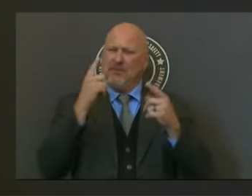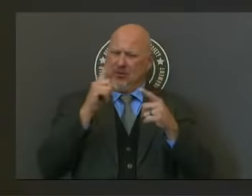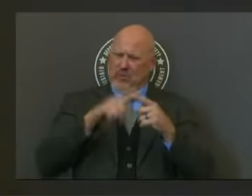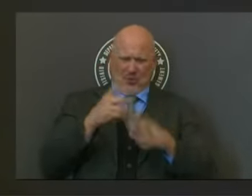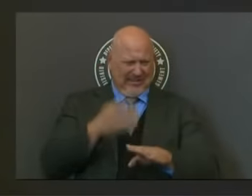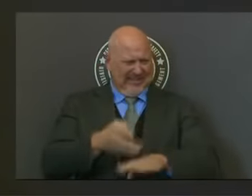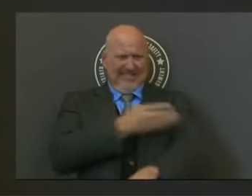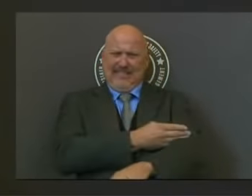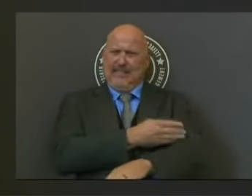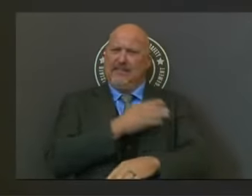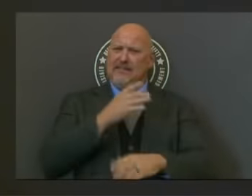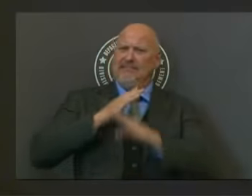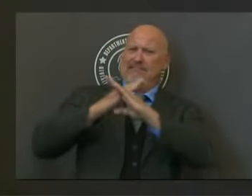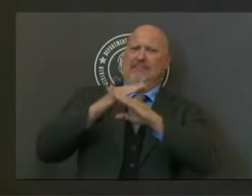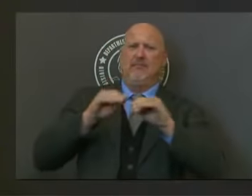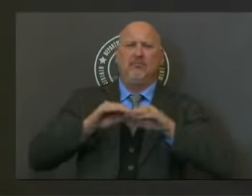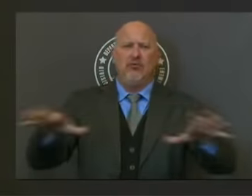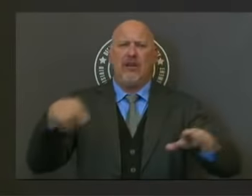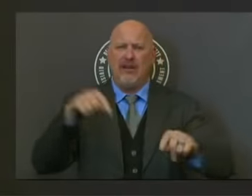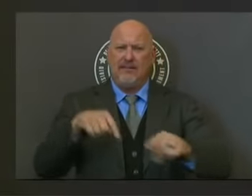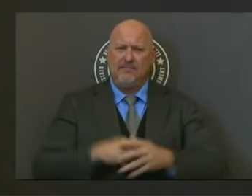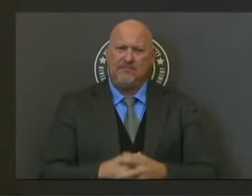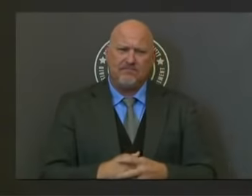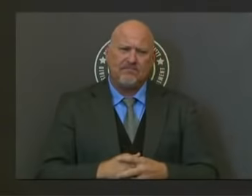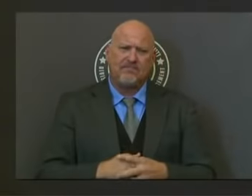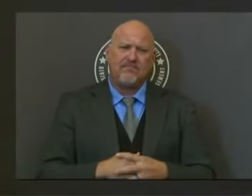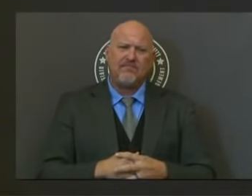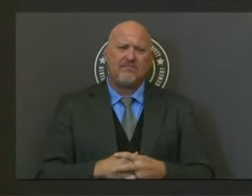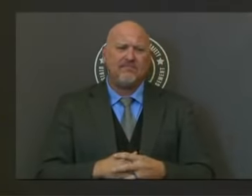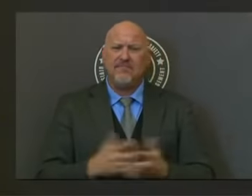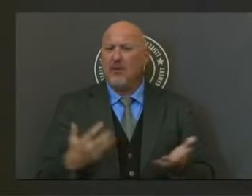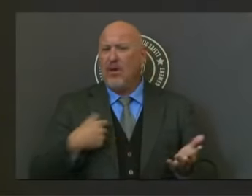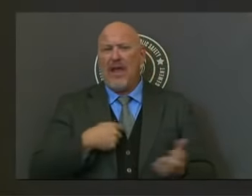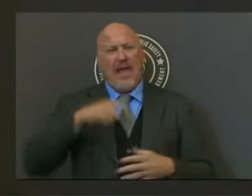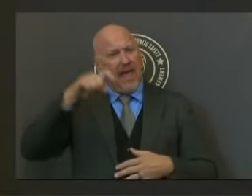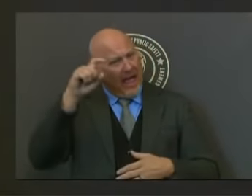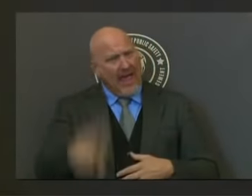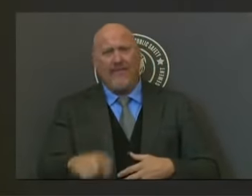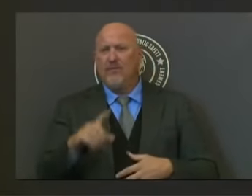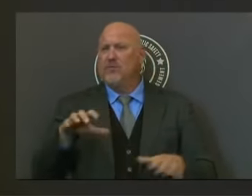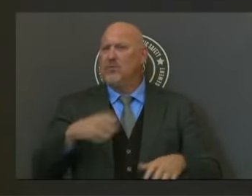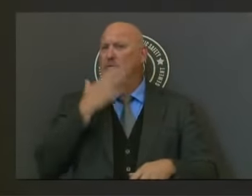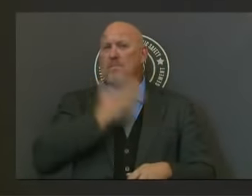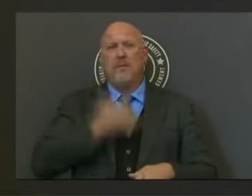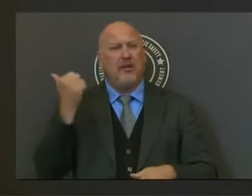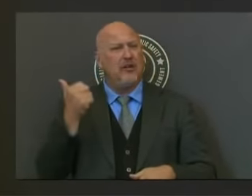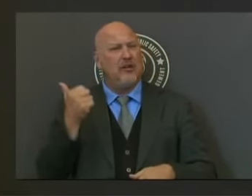but we really do need to the best we can to minimise risk for